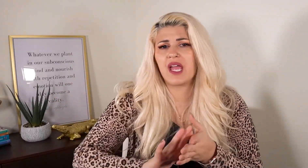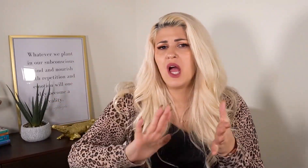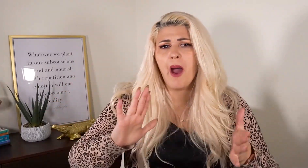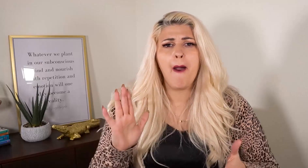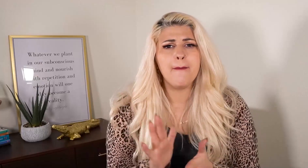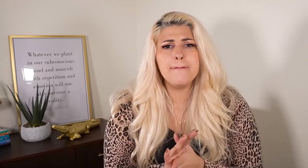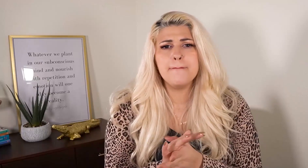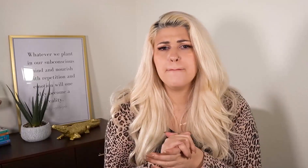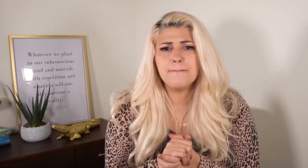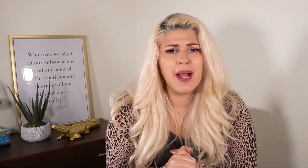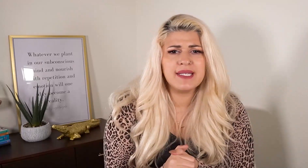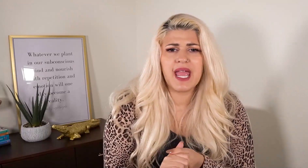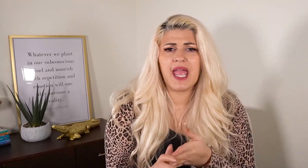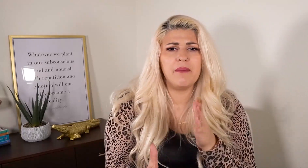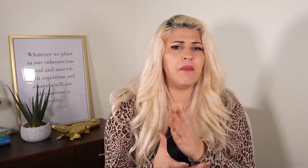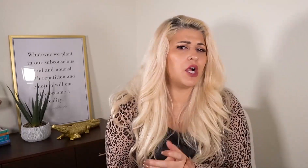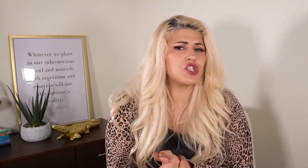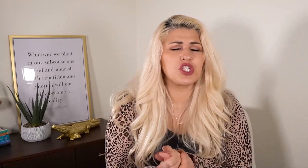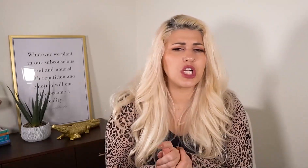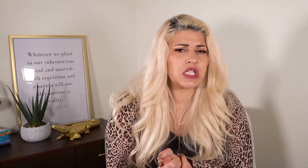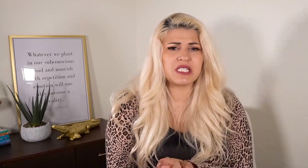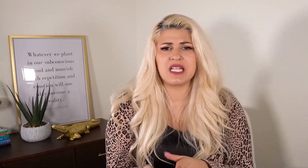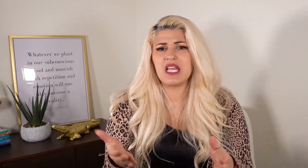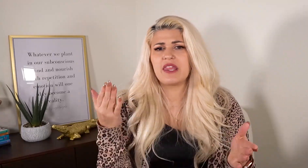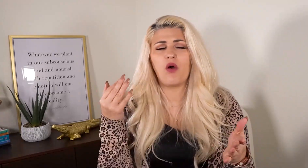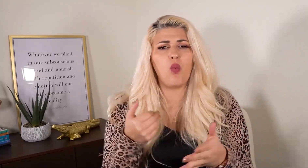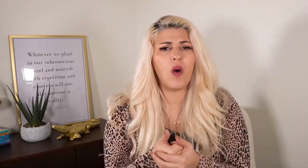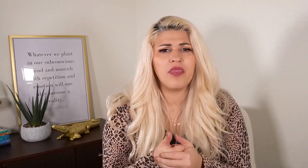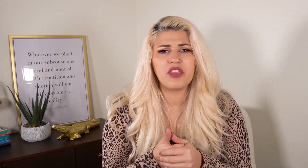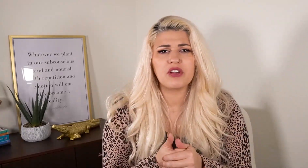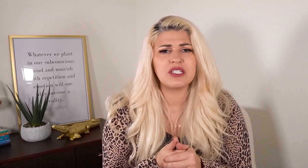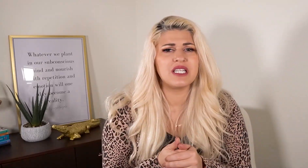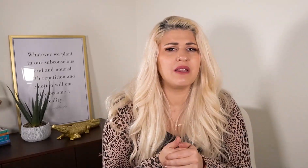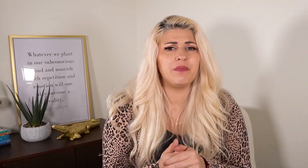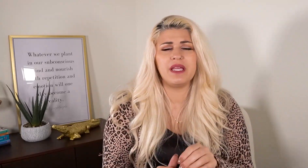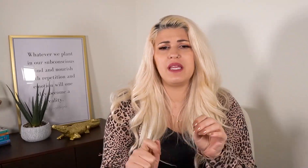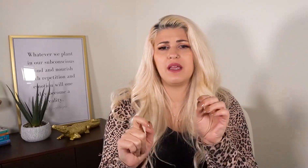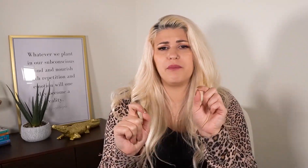Like Monday, March 13th at 1:13 pm and 35 seconds,